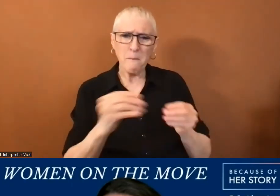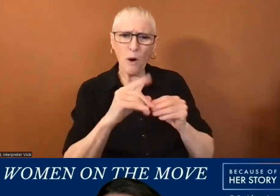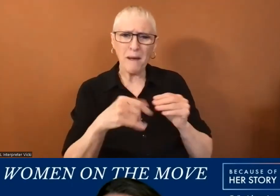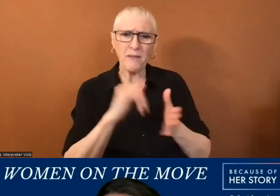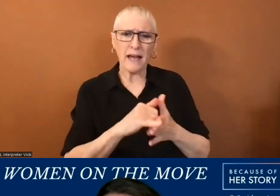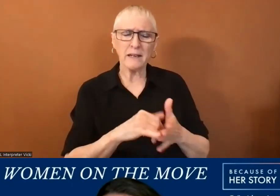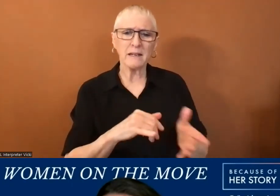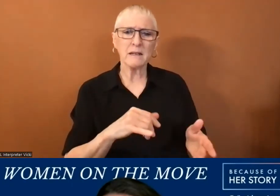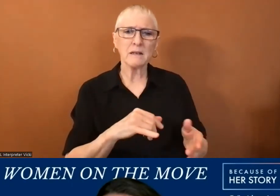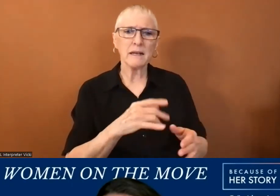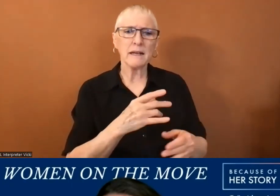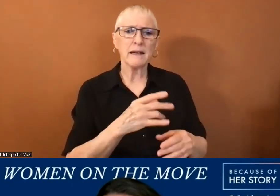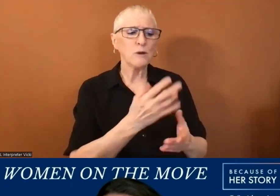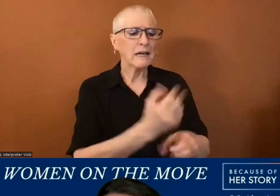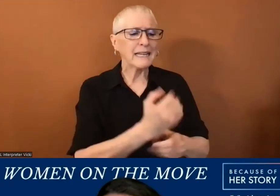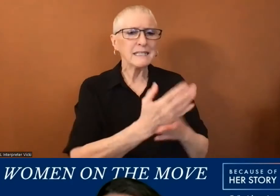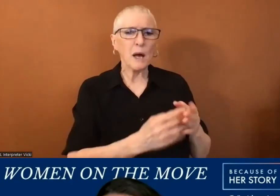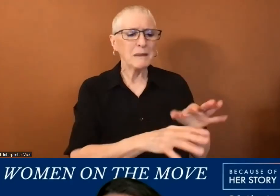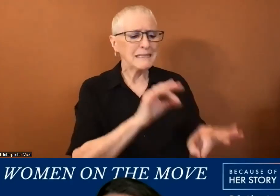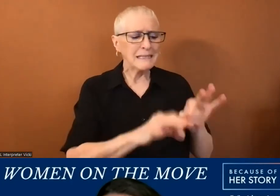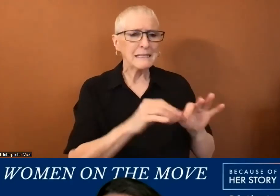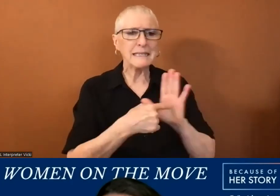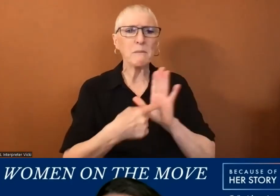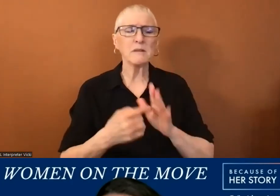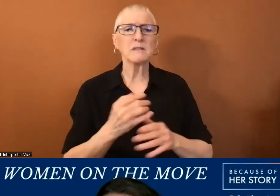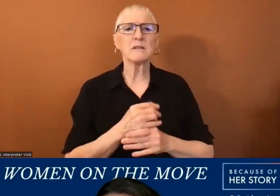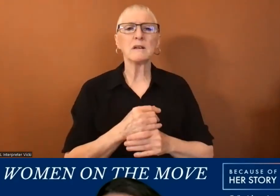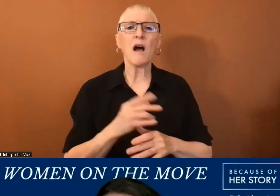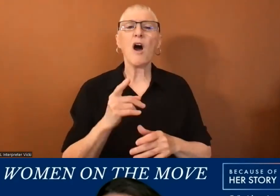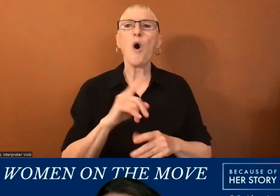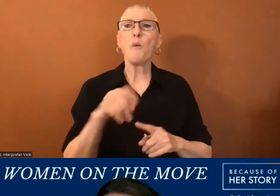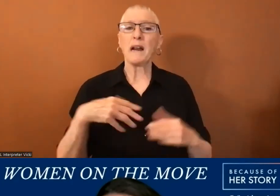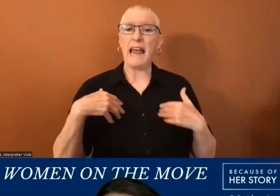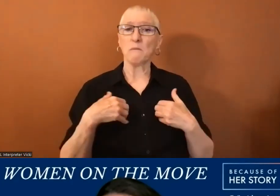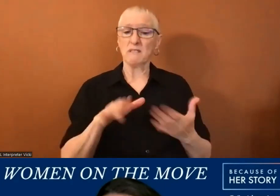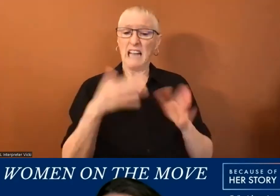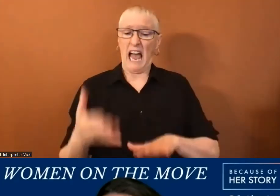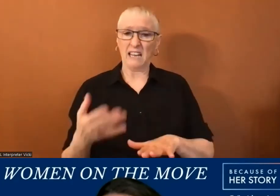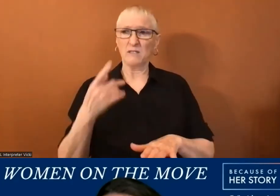samples as well. >>Shelby: So even when an animal maybe dies for different reasons, you're able to